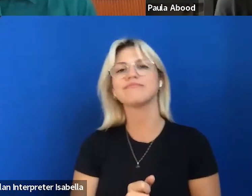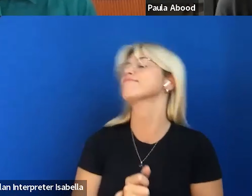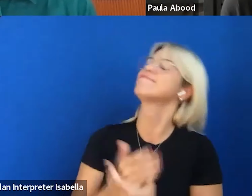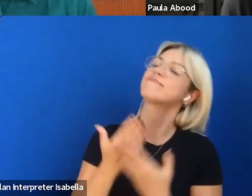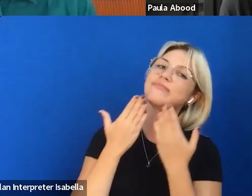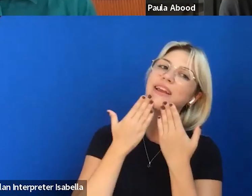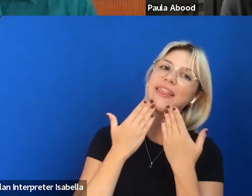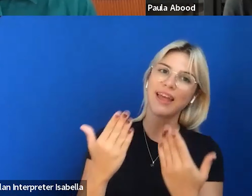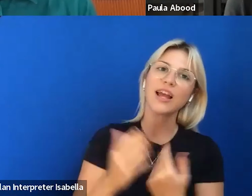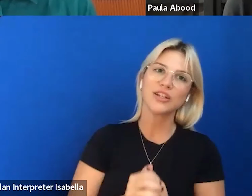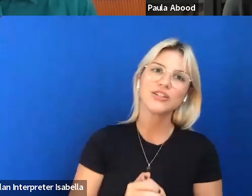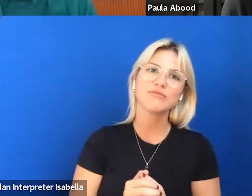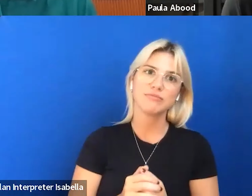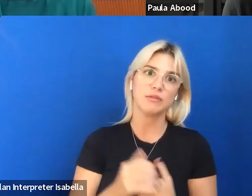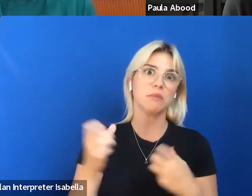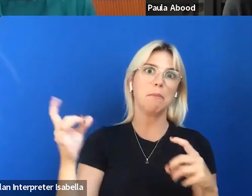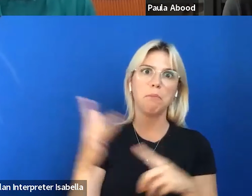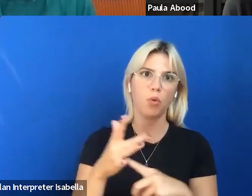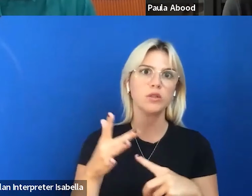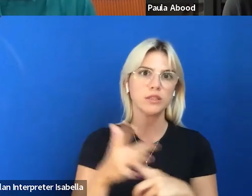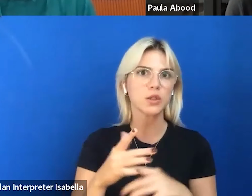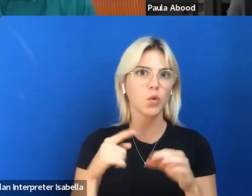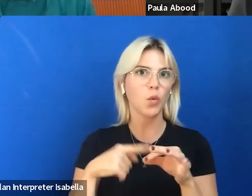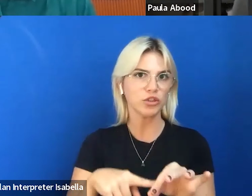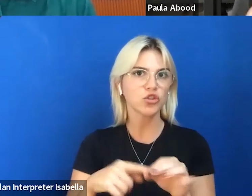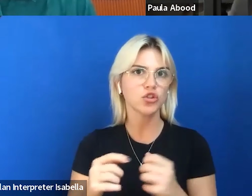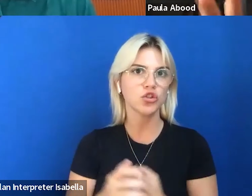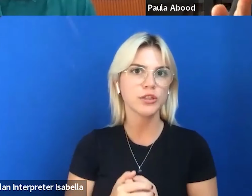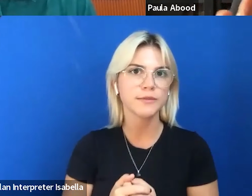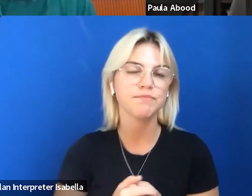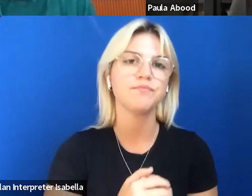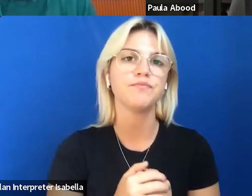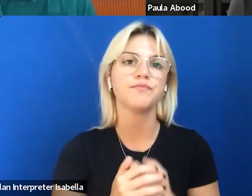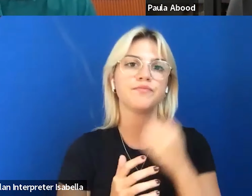A really important question. I think that there's no closure on that question.